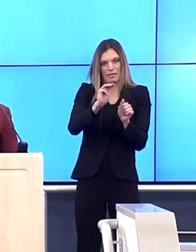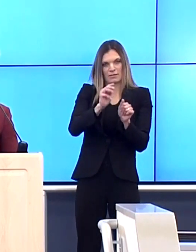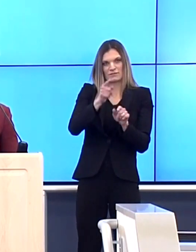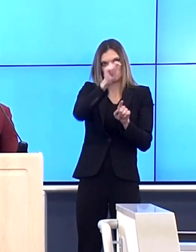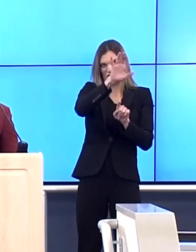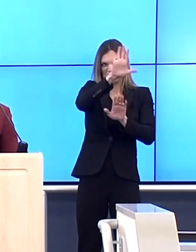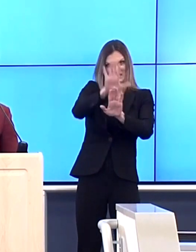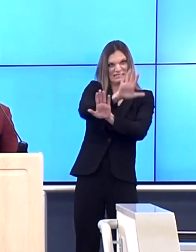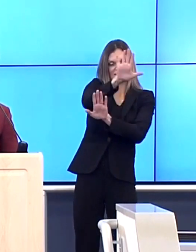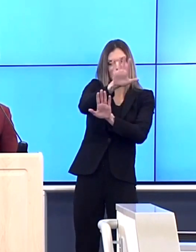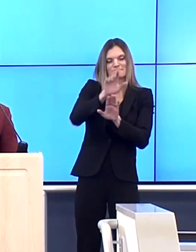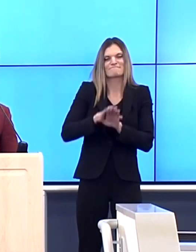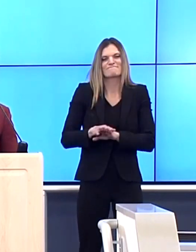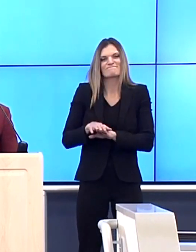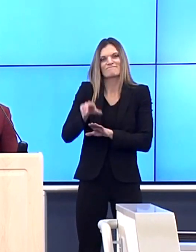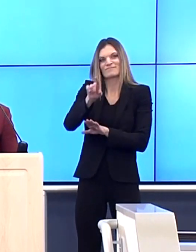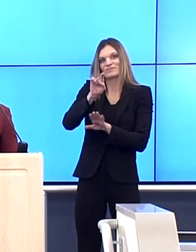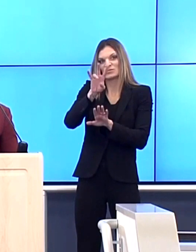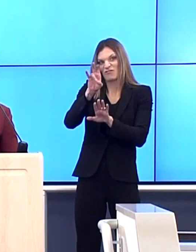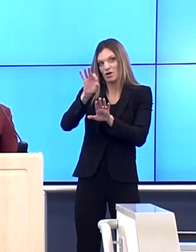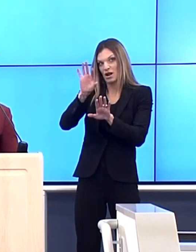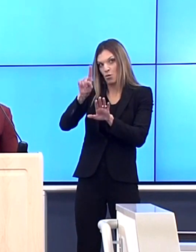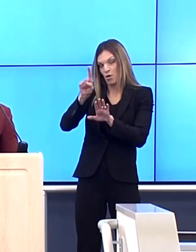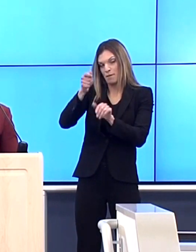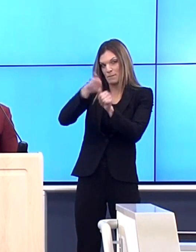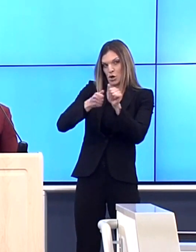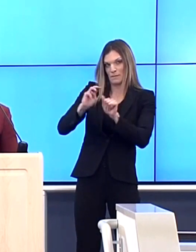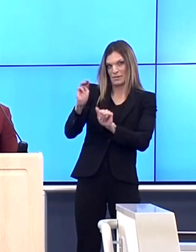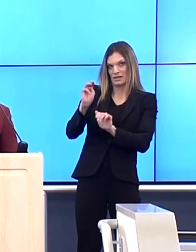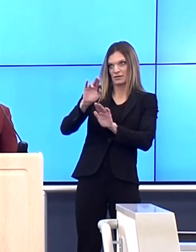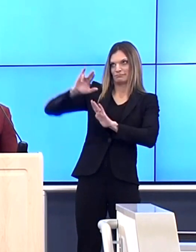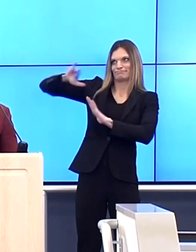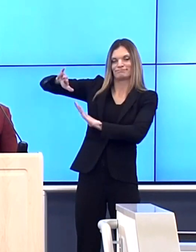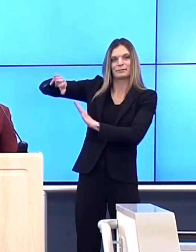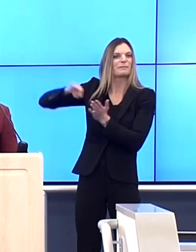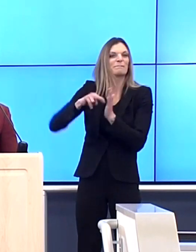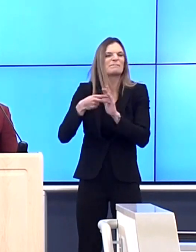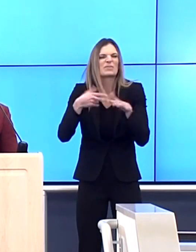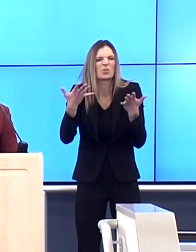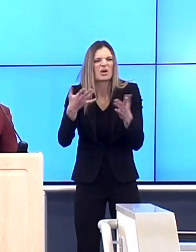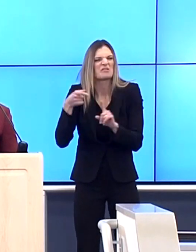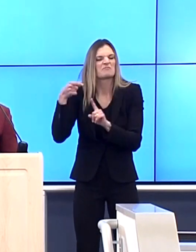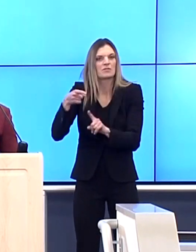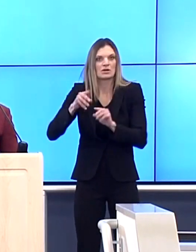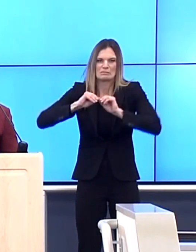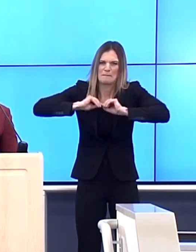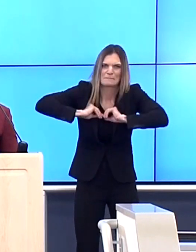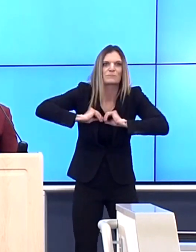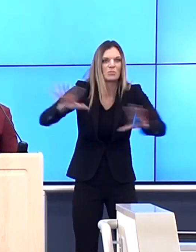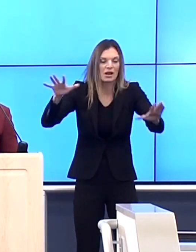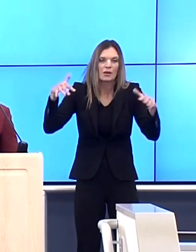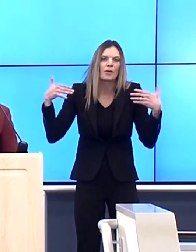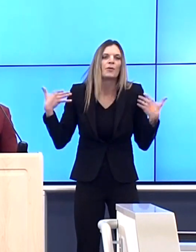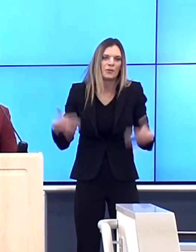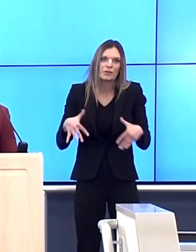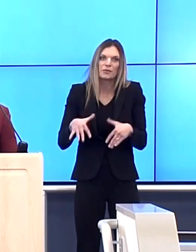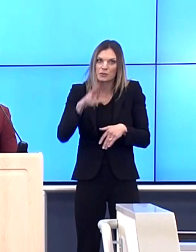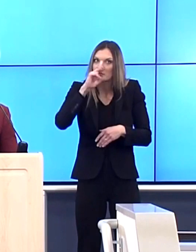CASE RATES RANGE BETWEEN 349 CASES PER MILLION AND THE CASES PER MILLION AND THE TRAVERSE CITY REGION TO 791 TRAVERSE CITY REGION TO 791 CASES PER MILLION IN THE UPPER CASES PER MILLION IN THE UPPER PENINSULA.